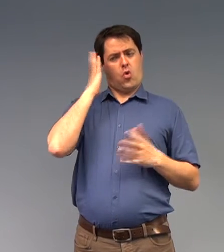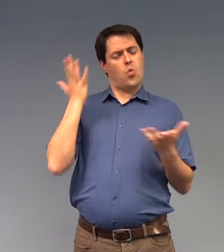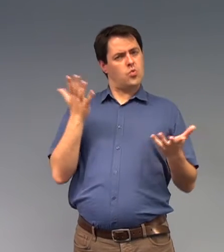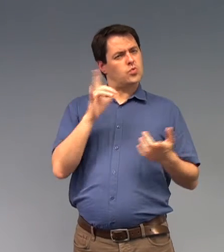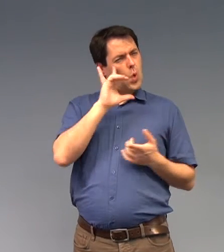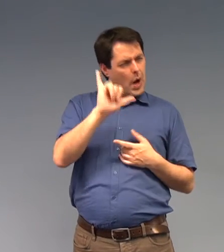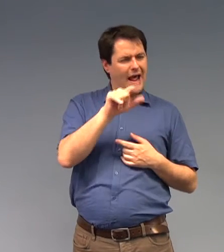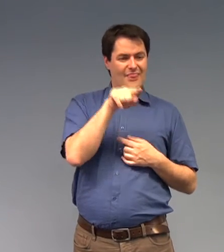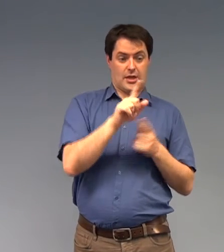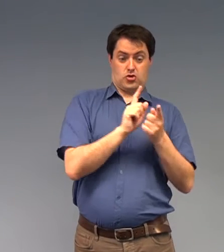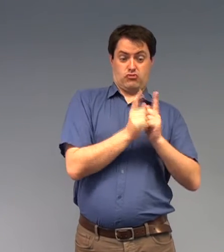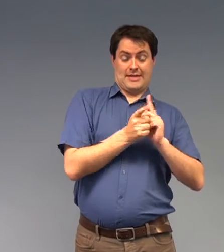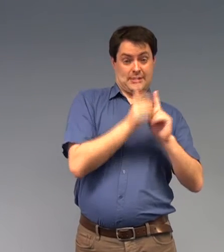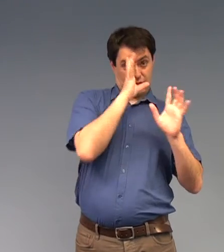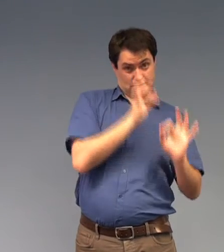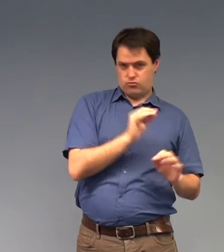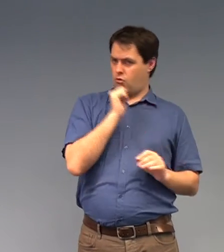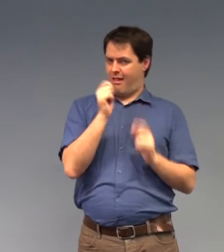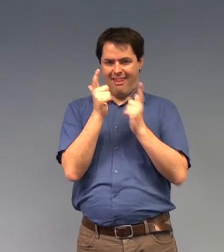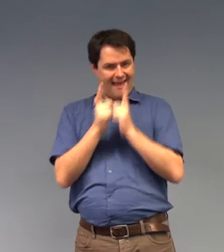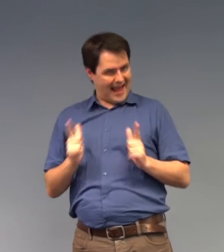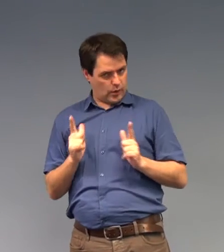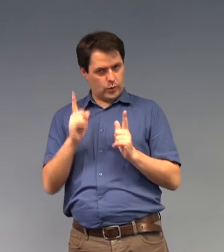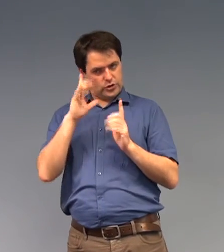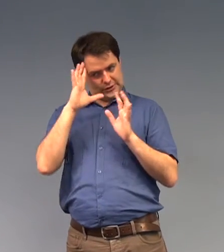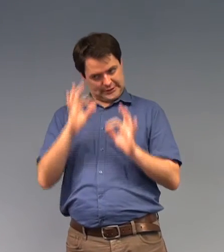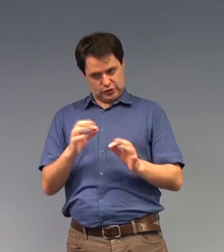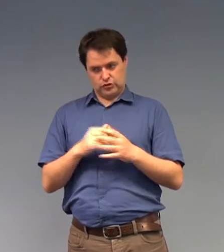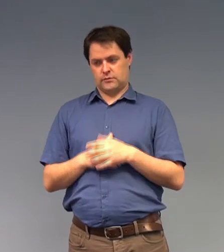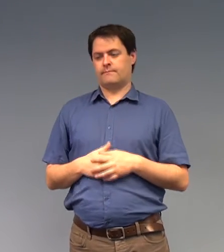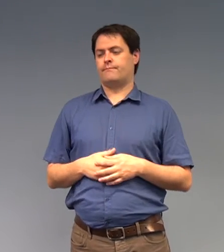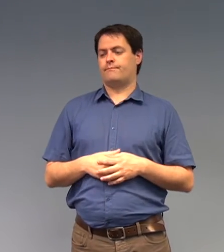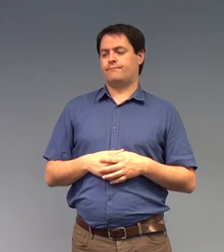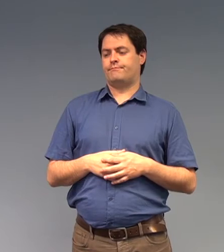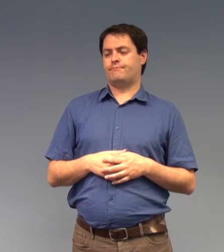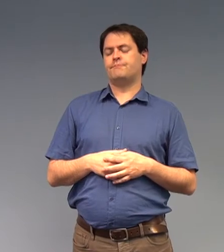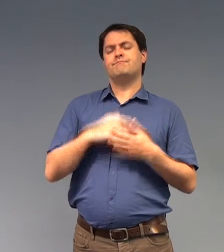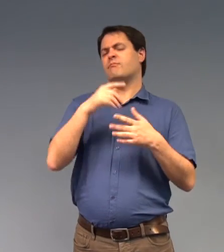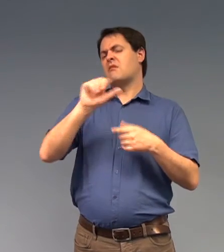that was happening. But it seems that this was definitely a translator decision,